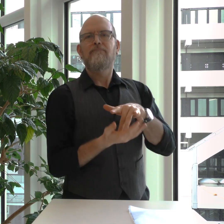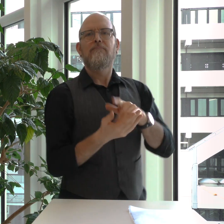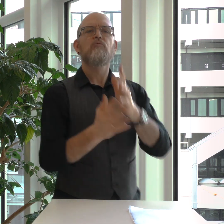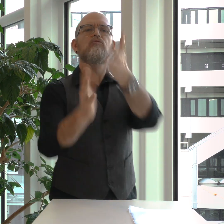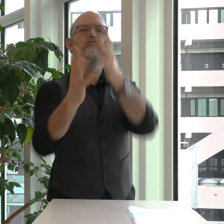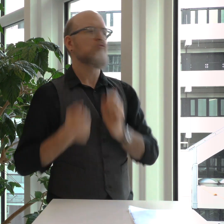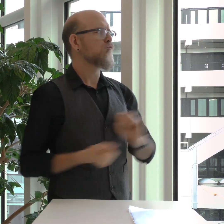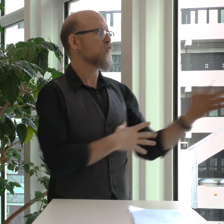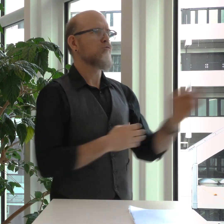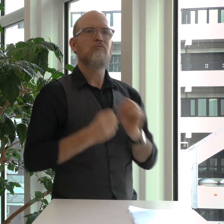I undertake jobs like these, too.